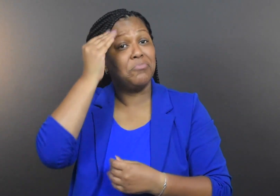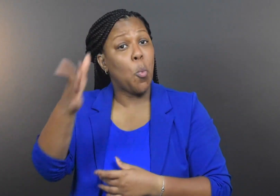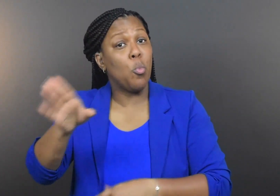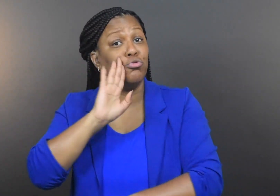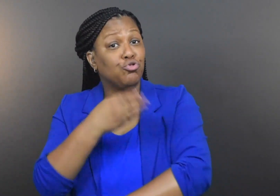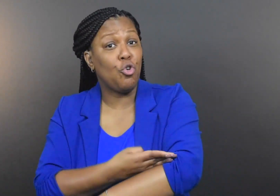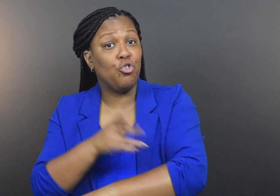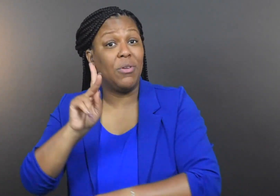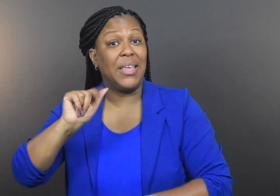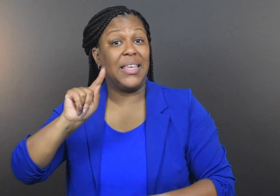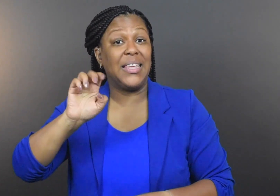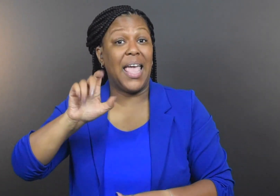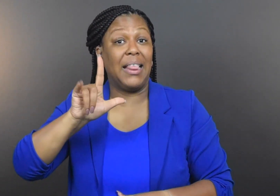Anne told her daughter Katelyn,